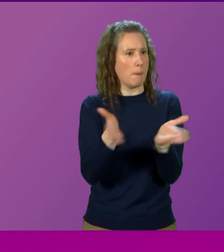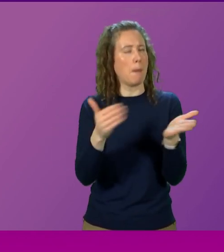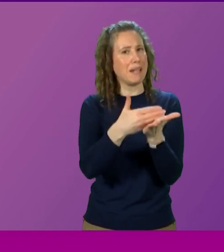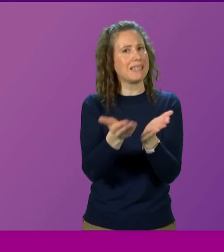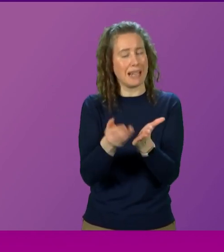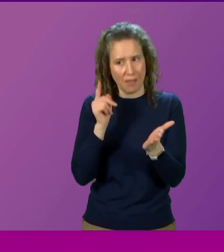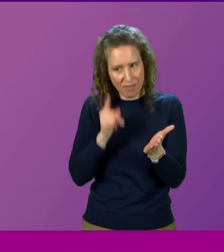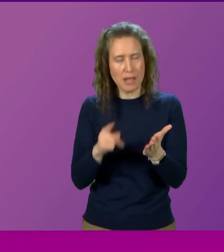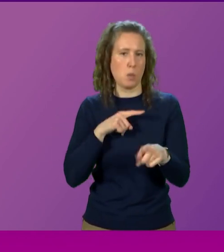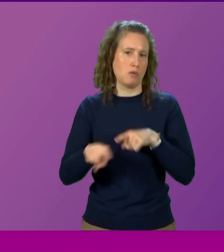we are seeking to do that.